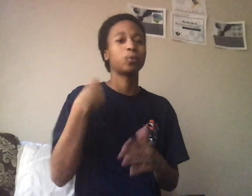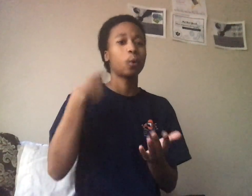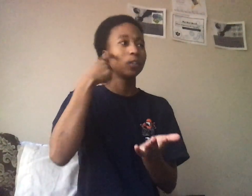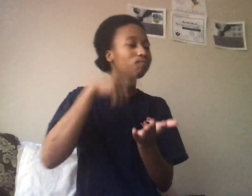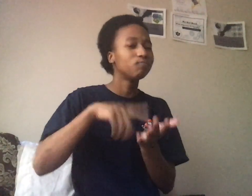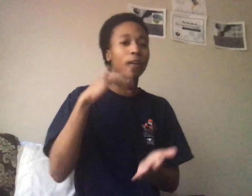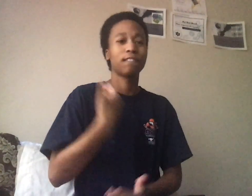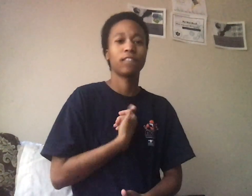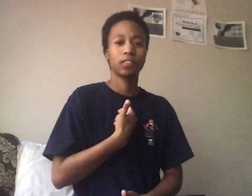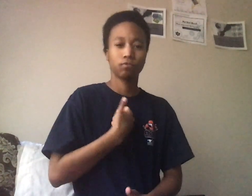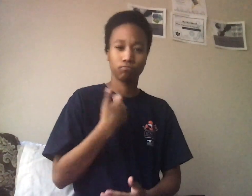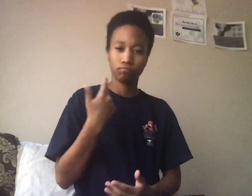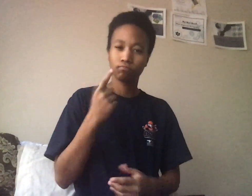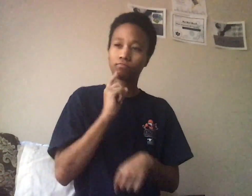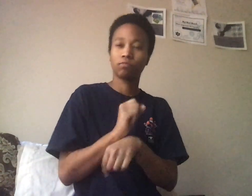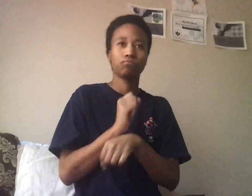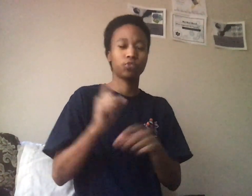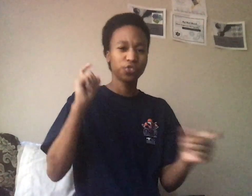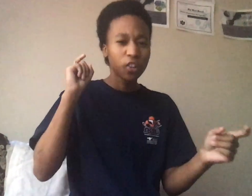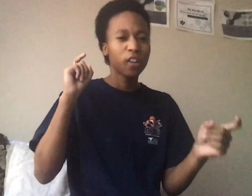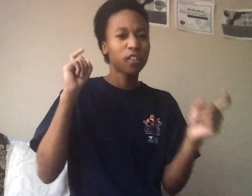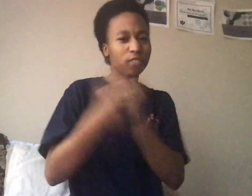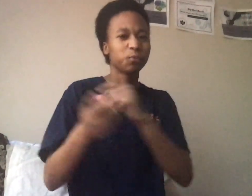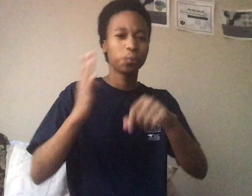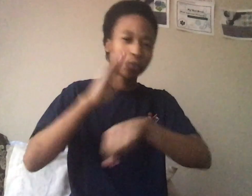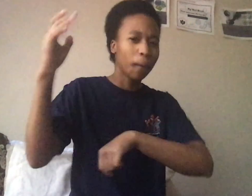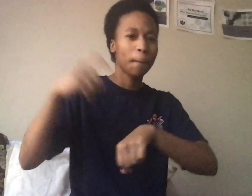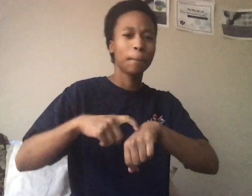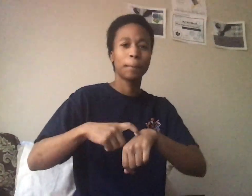and I notice by myself actually change over time